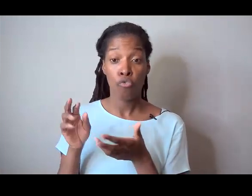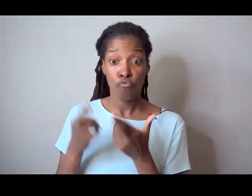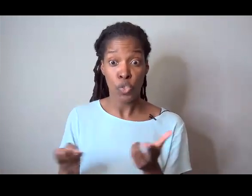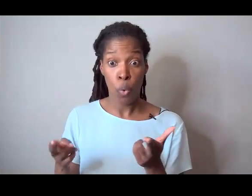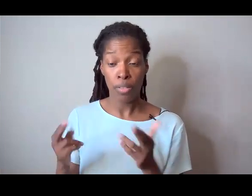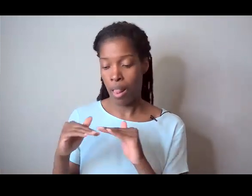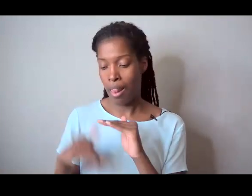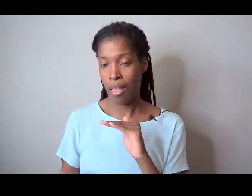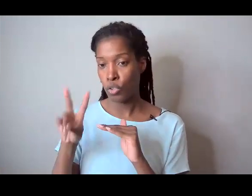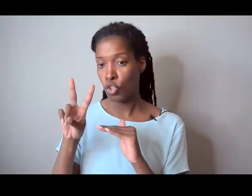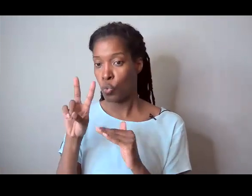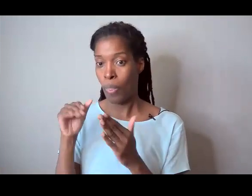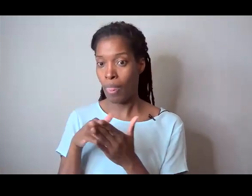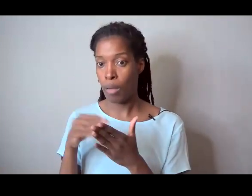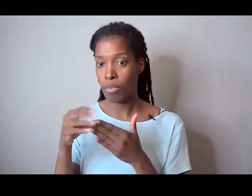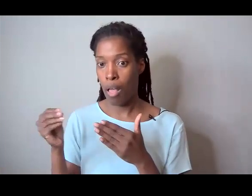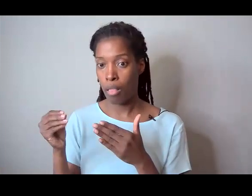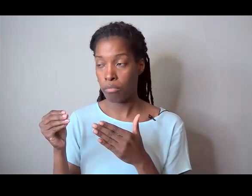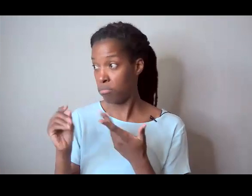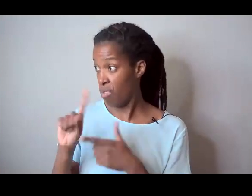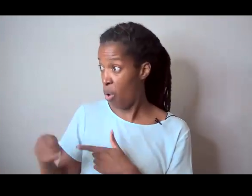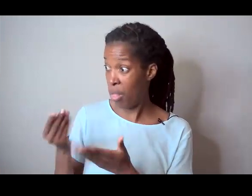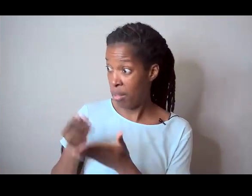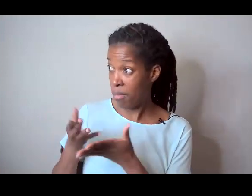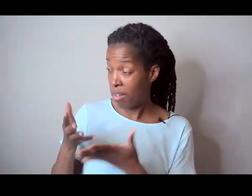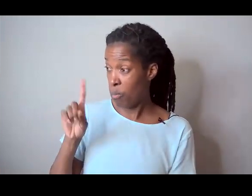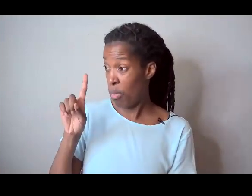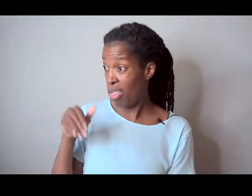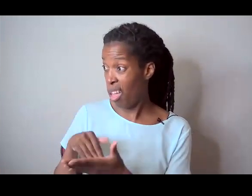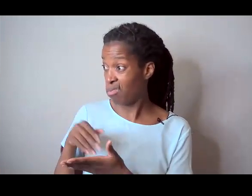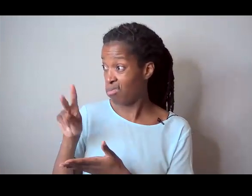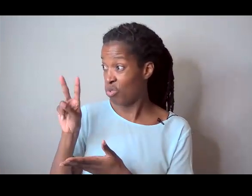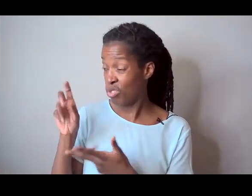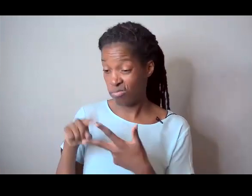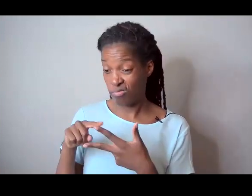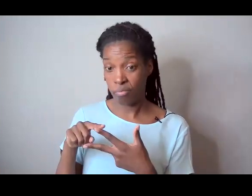Her only resource is her bank account and it's got $1200 in it, which is below the limit.